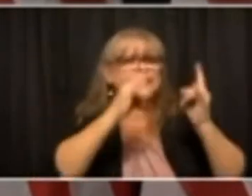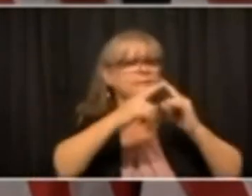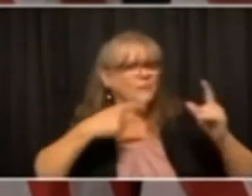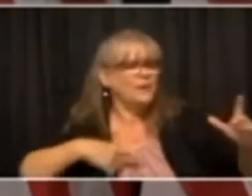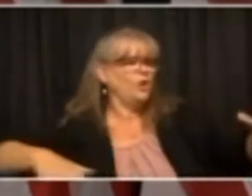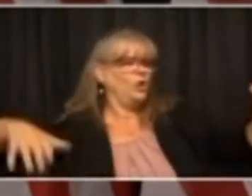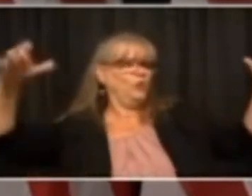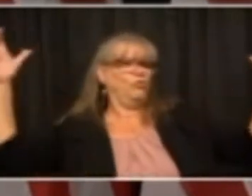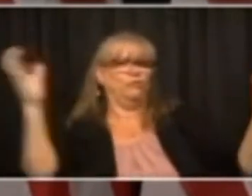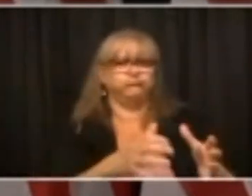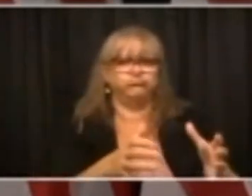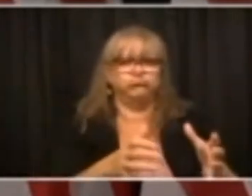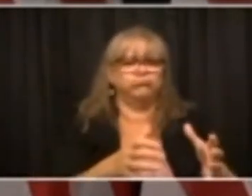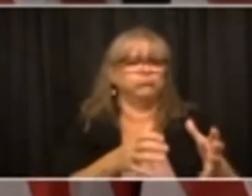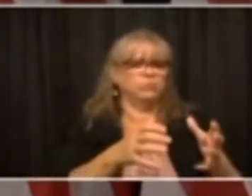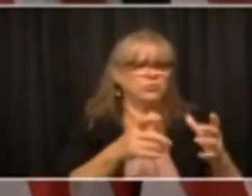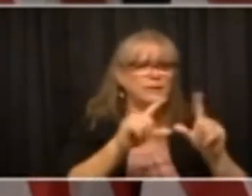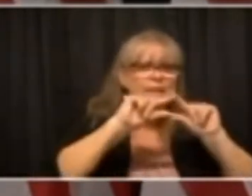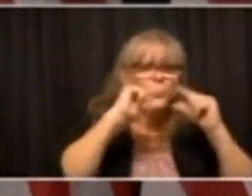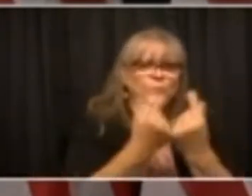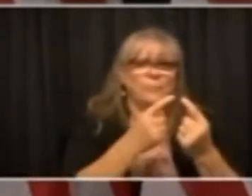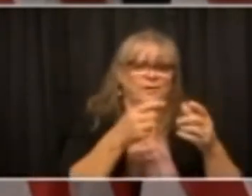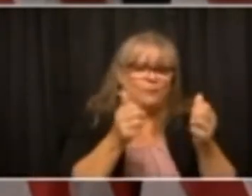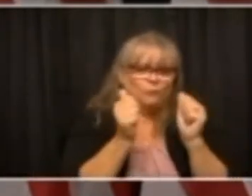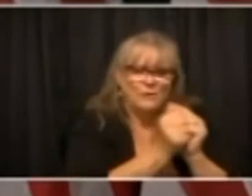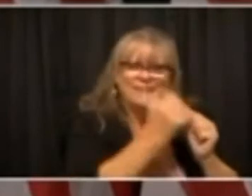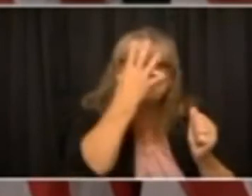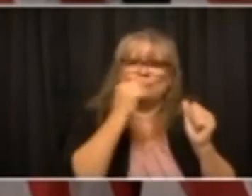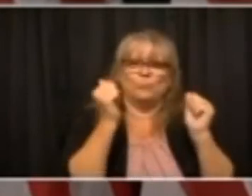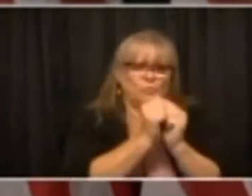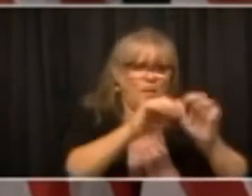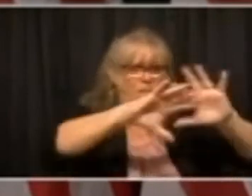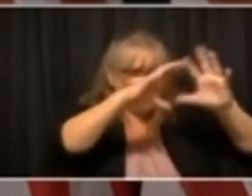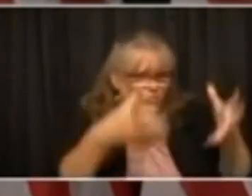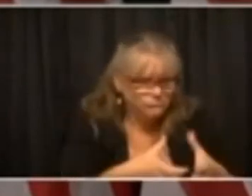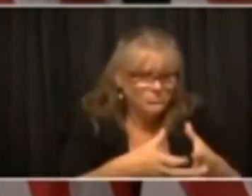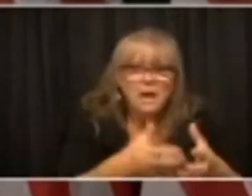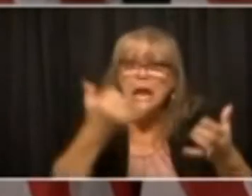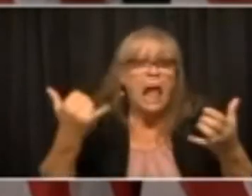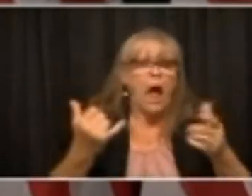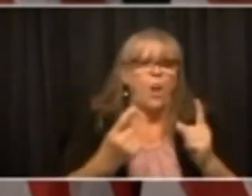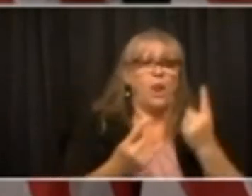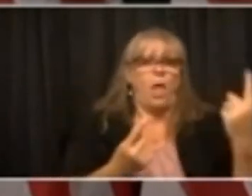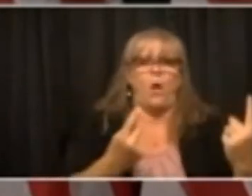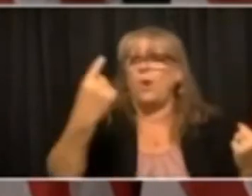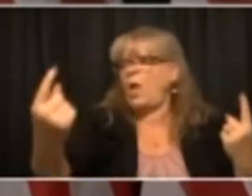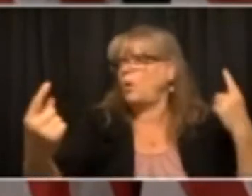you know within their own unit their own pod and um the divisions are totally separated we're